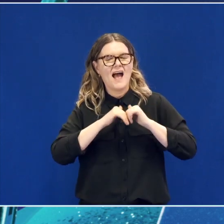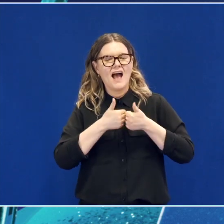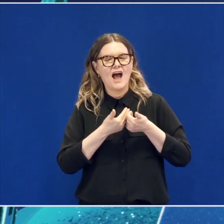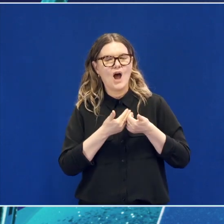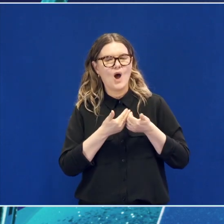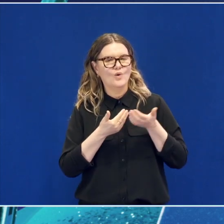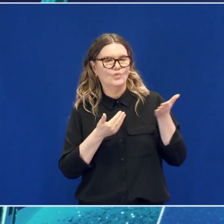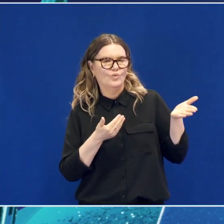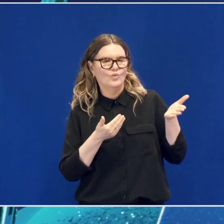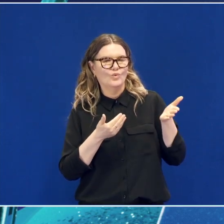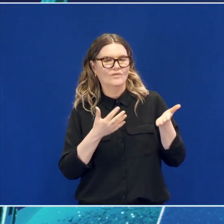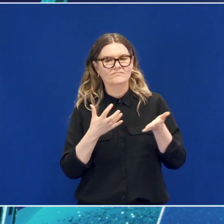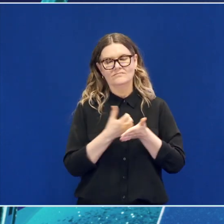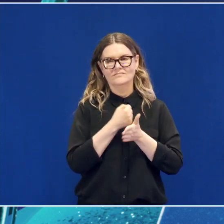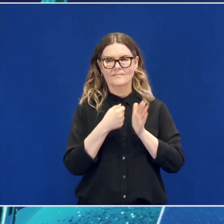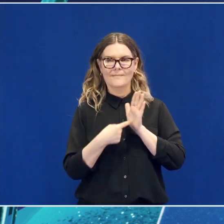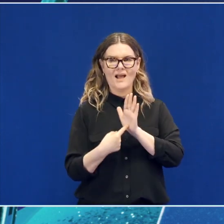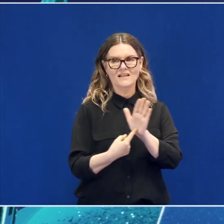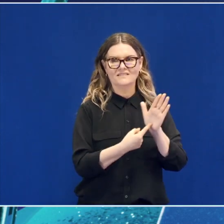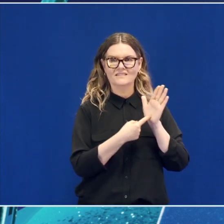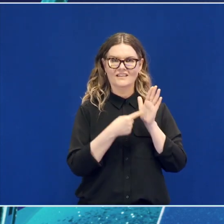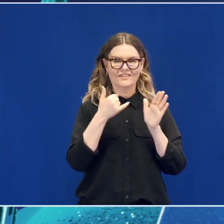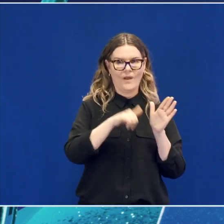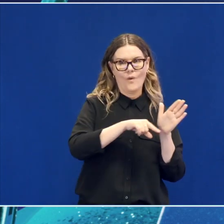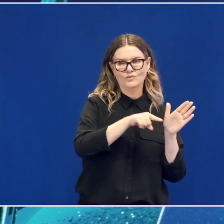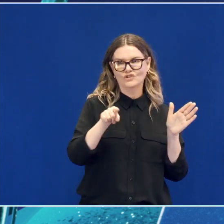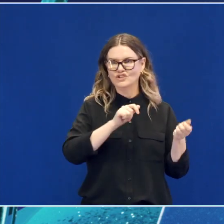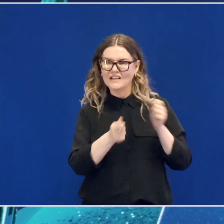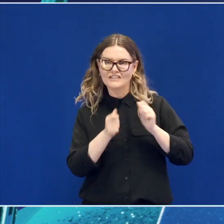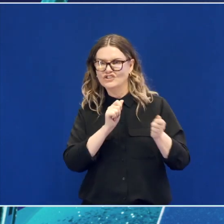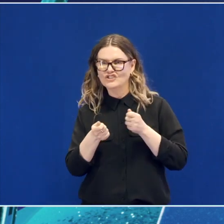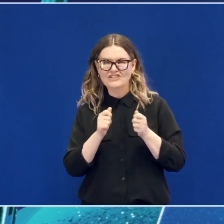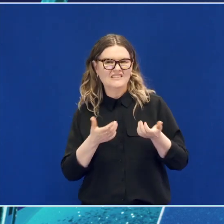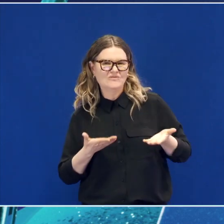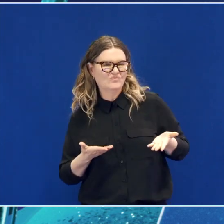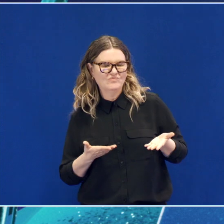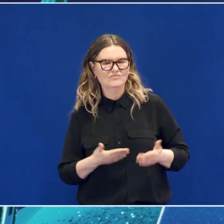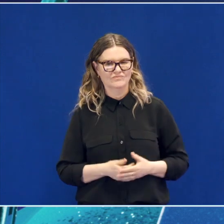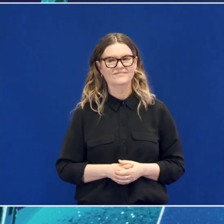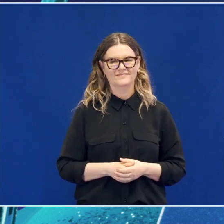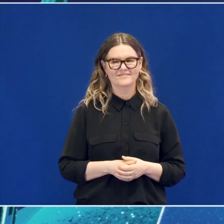Yeah, I think one thing we struggle the most when coming up with my research study was